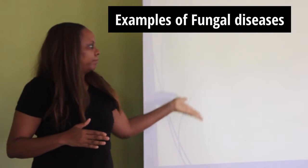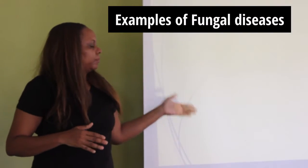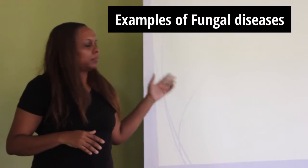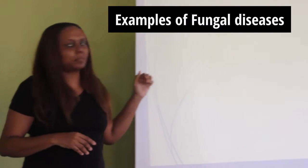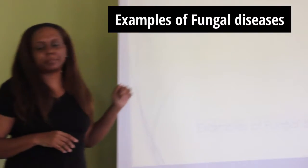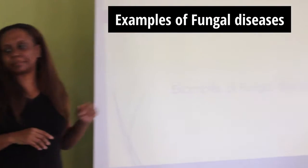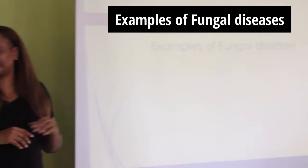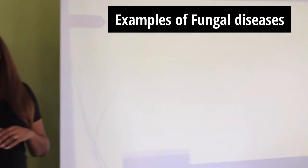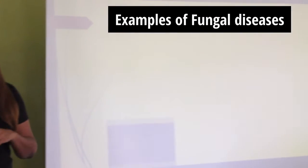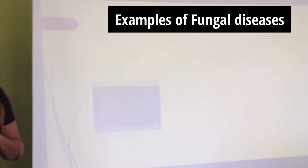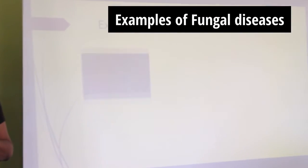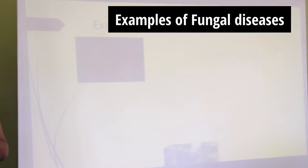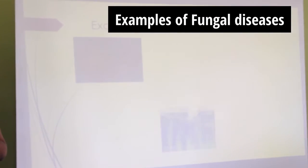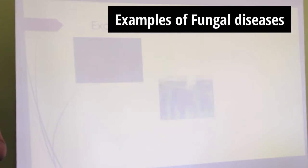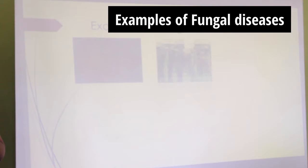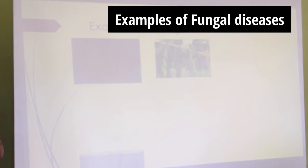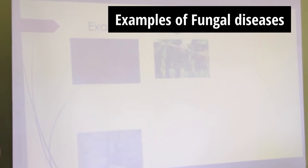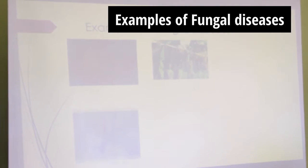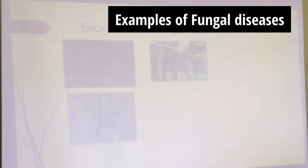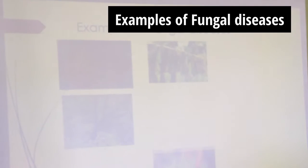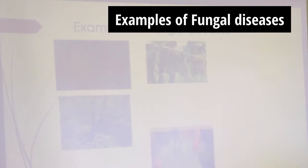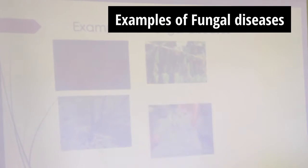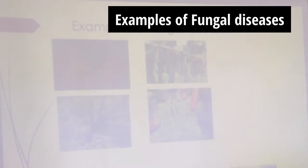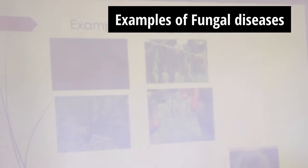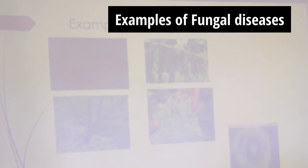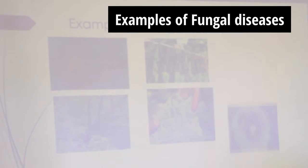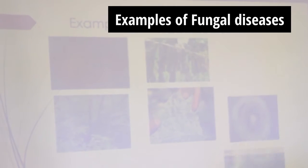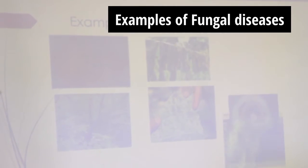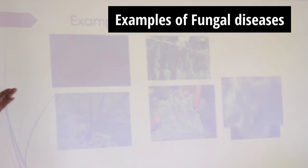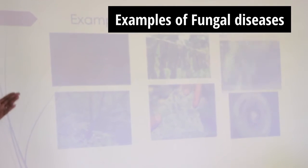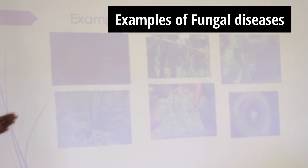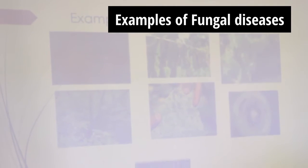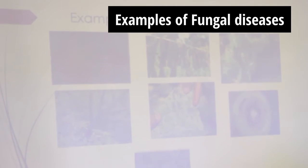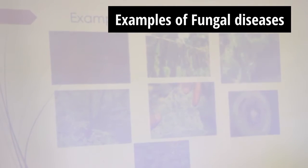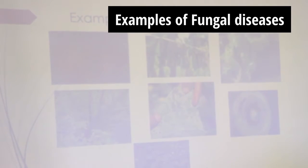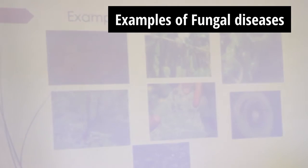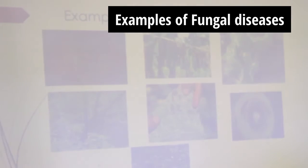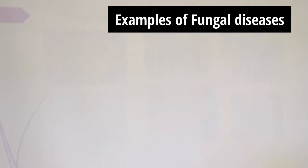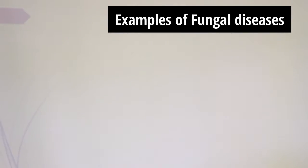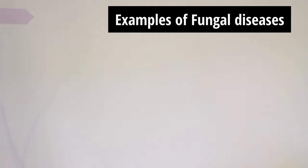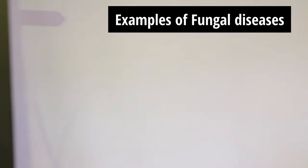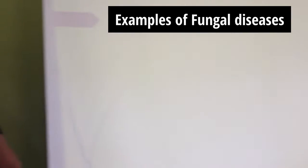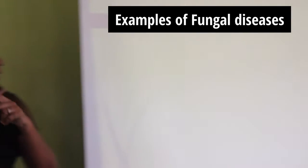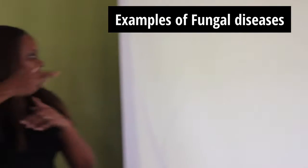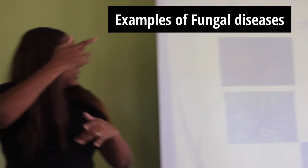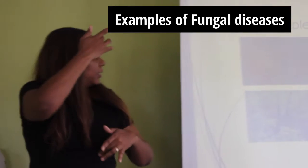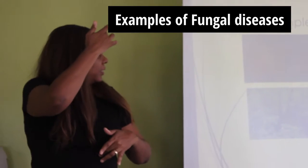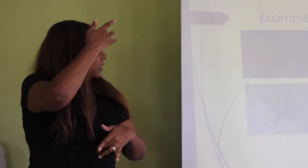are very prevalent diseases that we will come across as we do or farming the ant shot nose